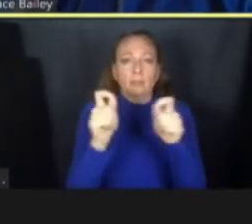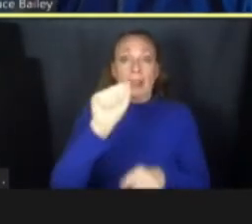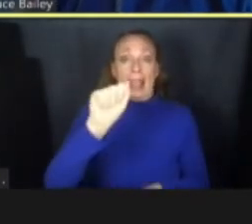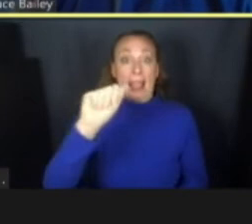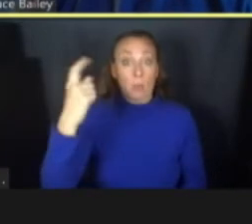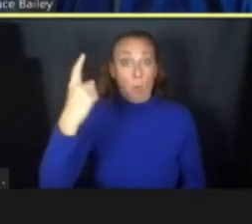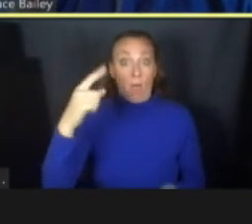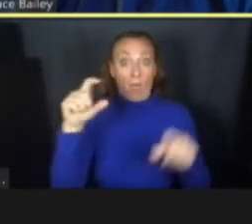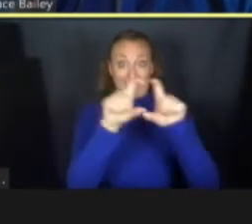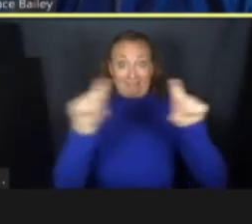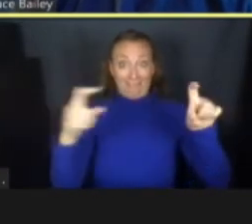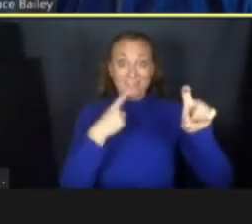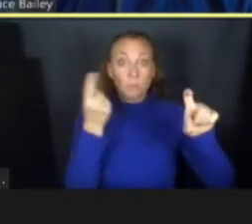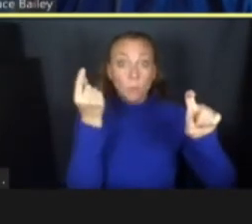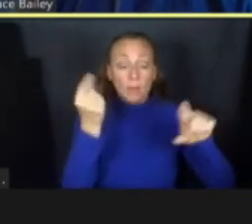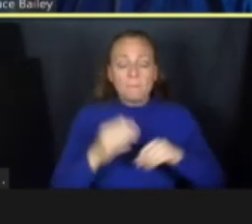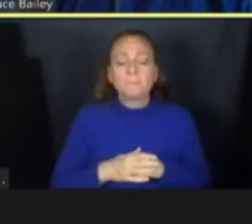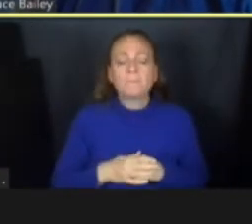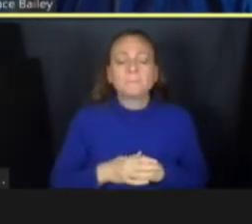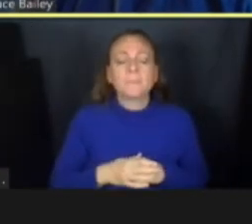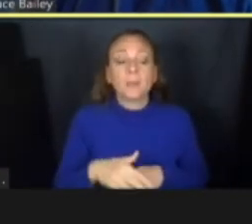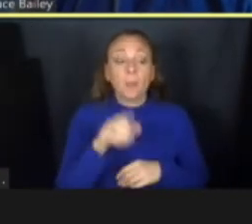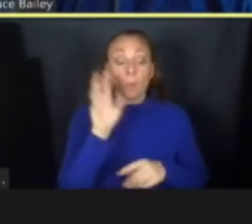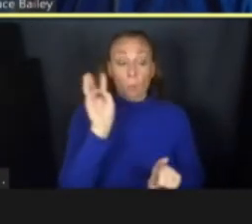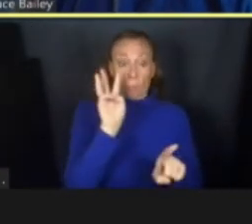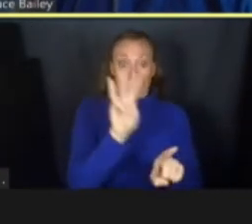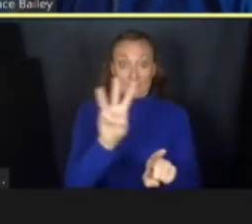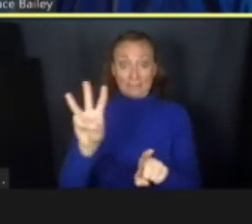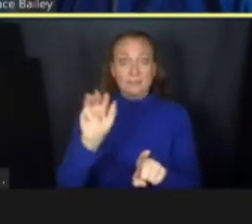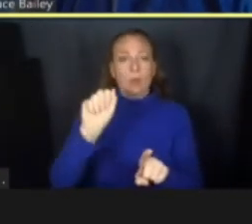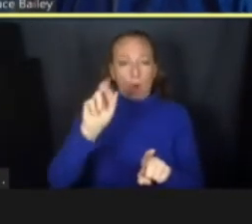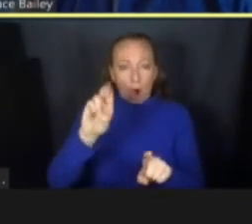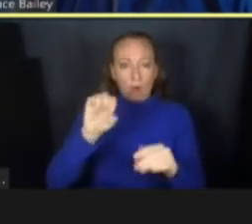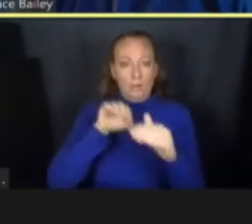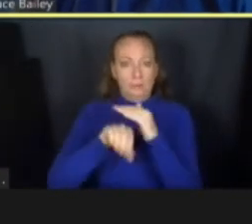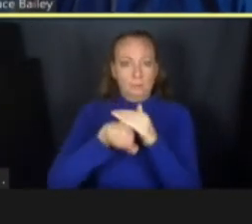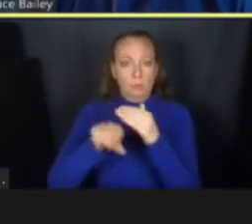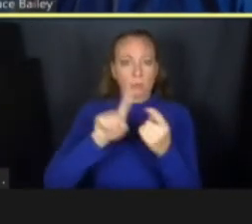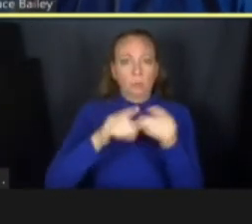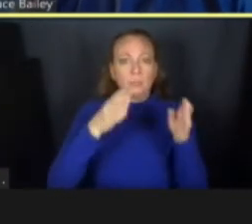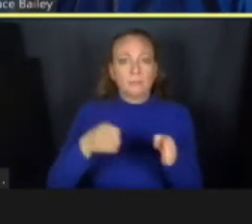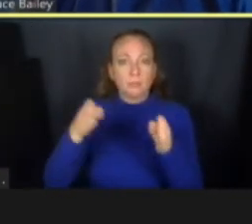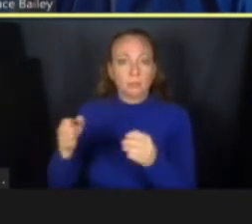is that websites are accessible to individuals with disabilities accordance to Section 508.